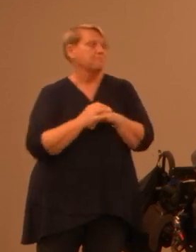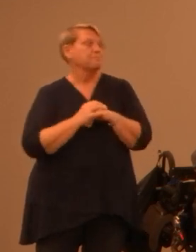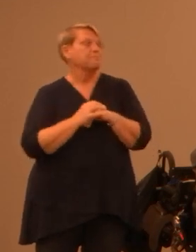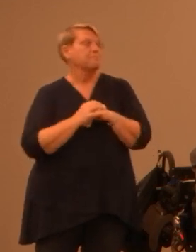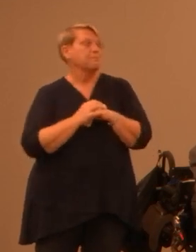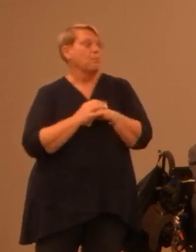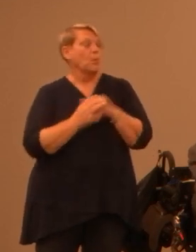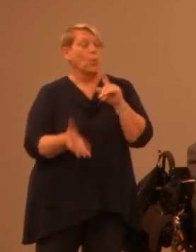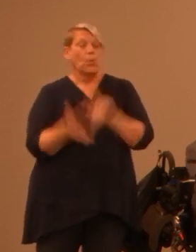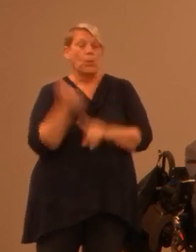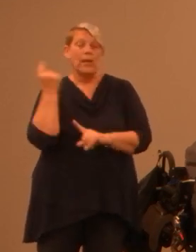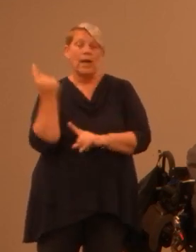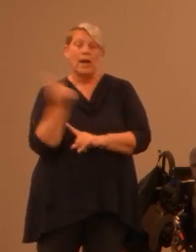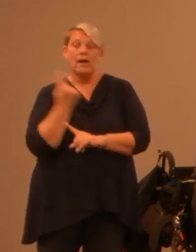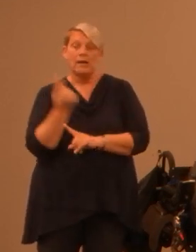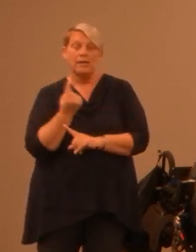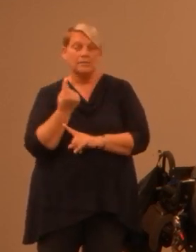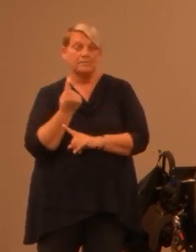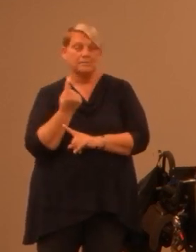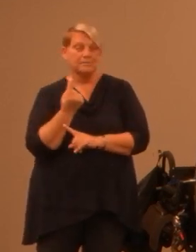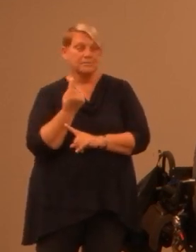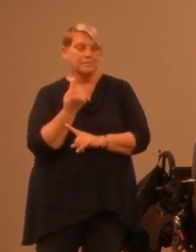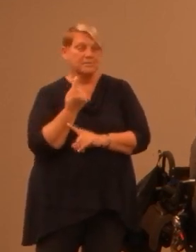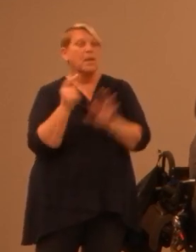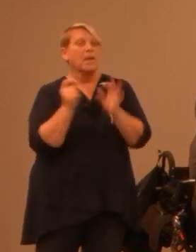And the winner is Bendigo Bank.